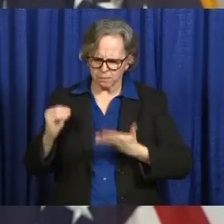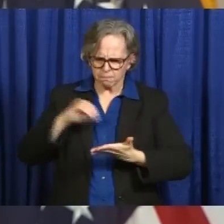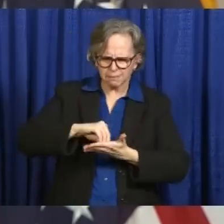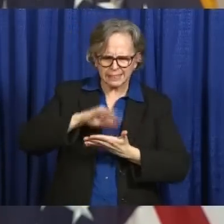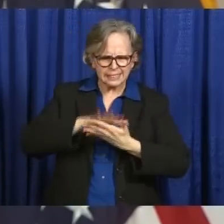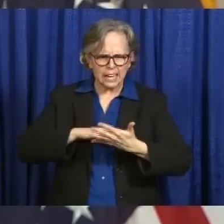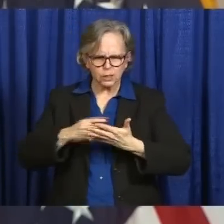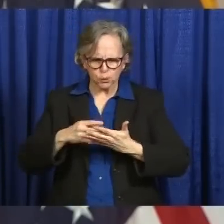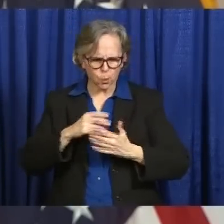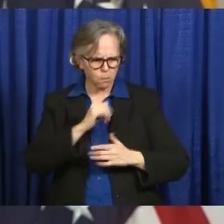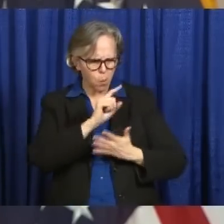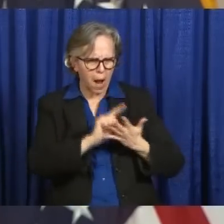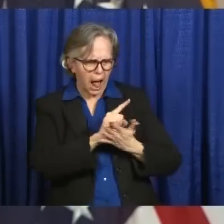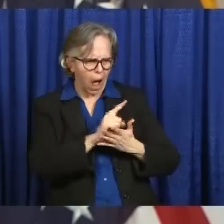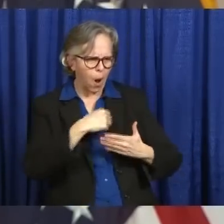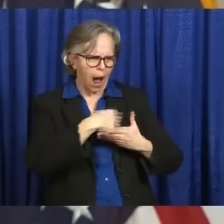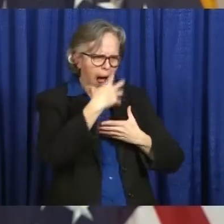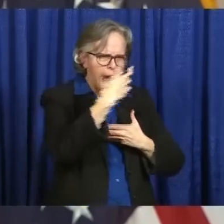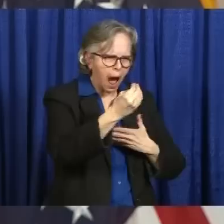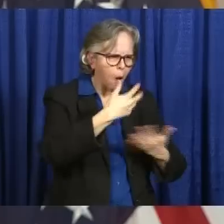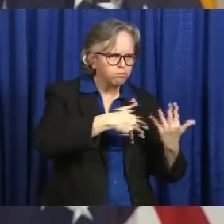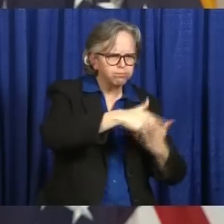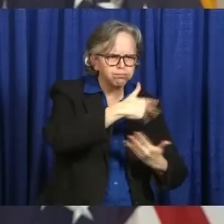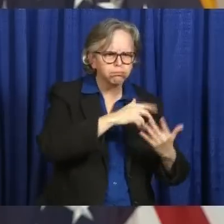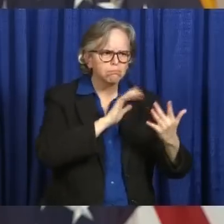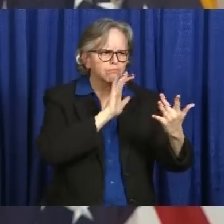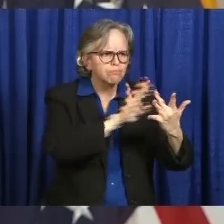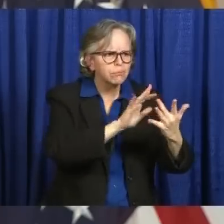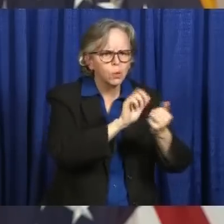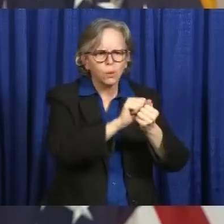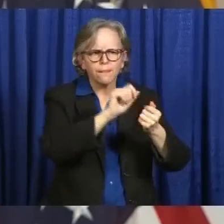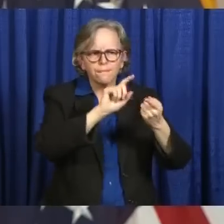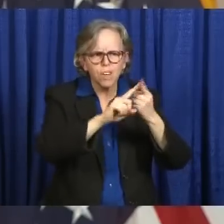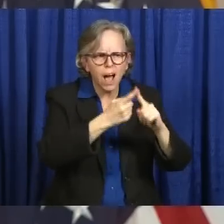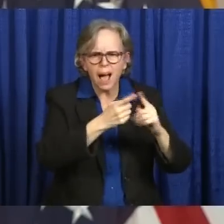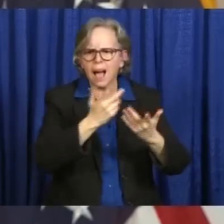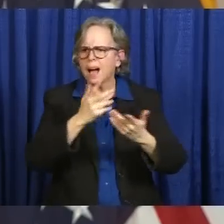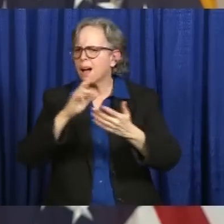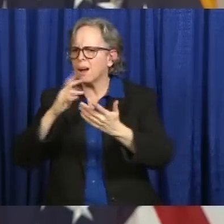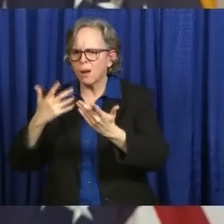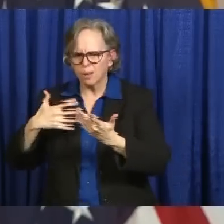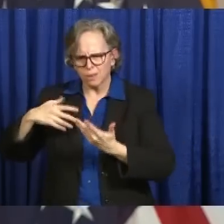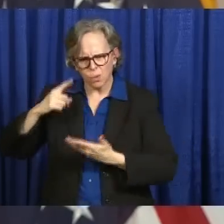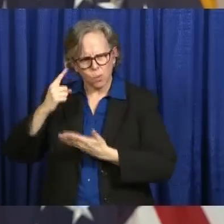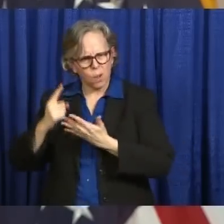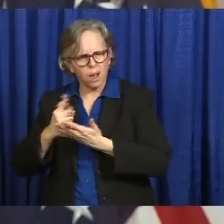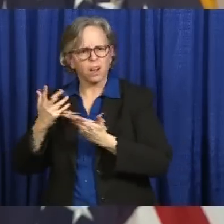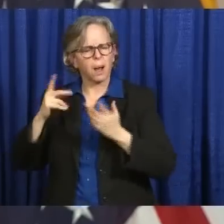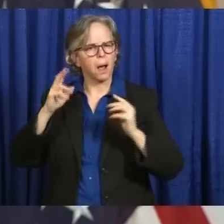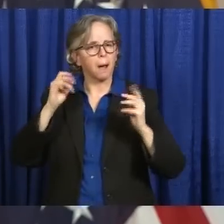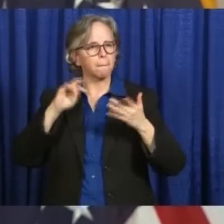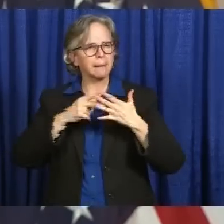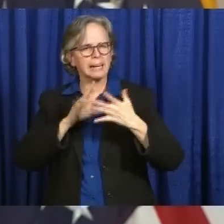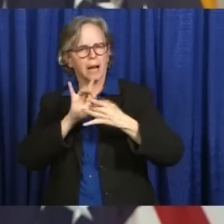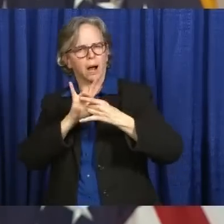YOUR CLASSMATES. TOLD THAT FOR YOURSELF AND SET A SCHEDULE. WITHOUT THAT, YOU